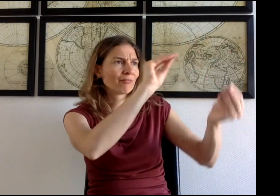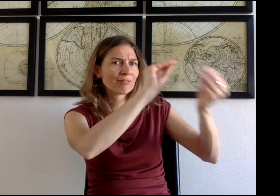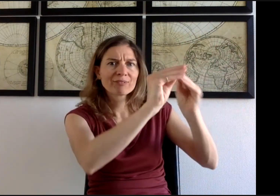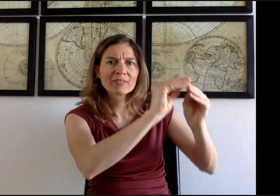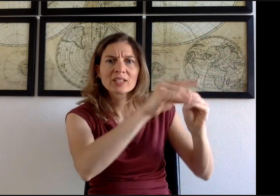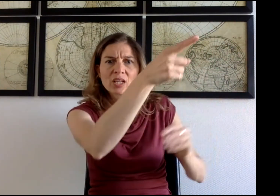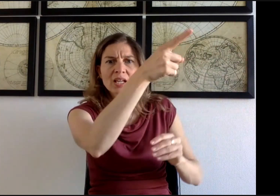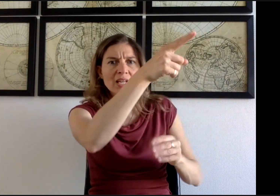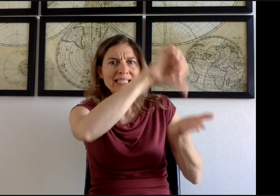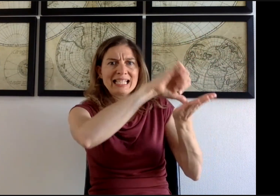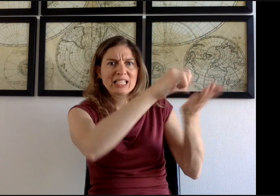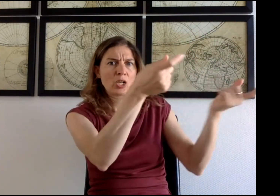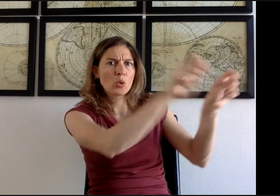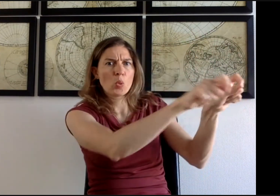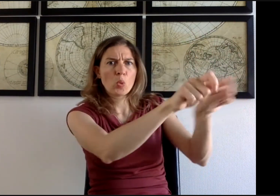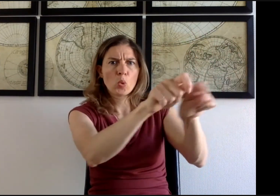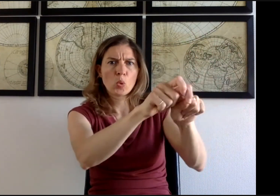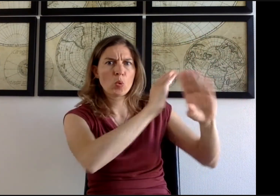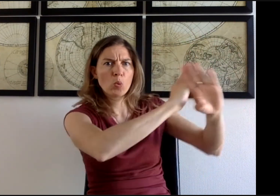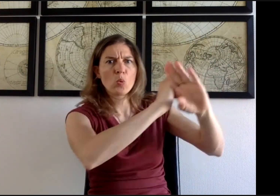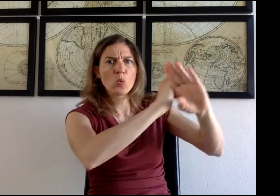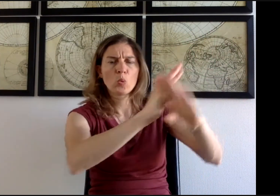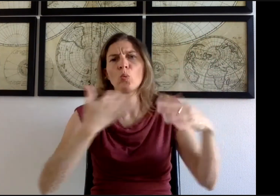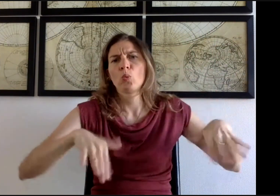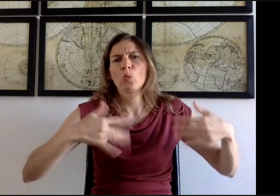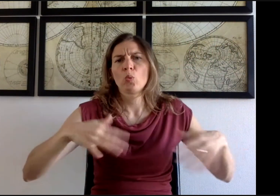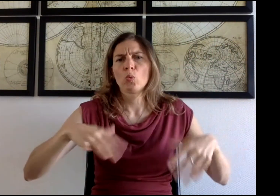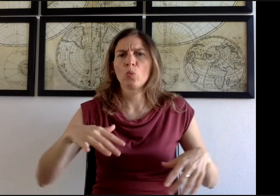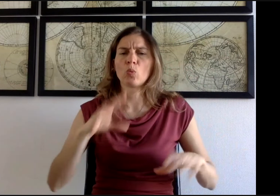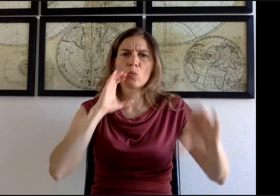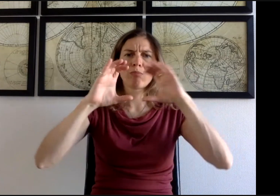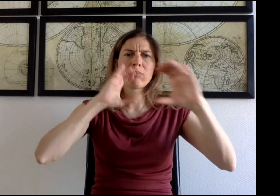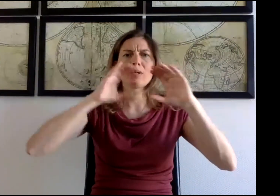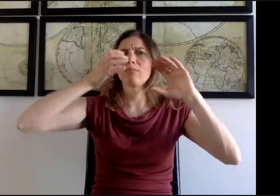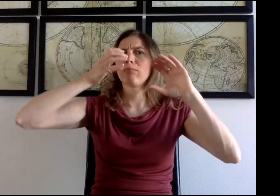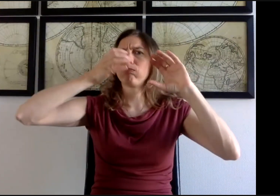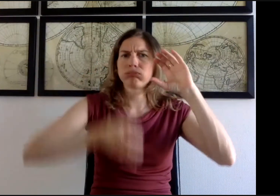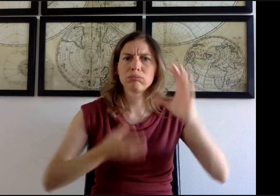then there is a bigger lack in communication and information